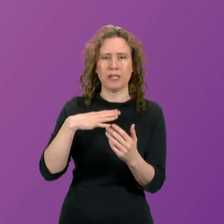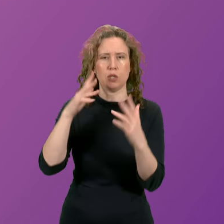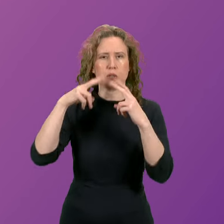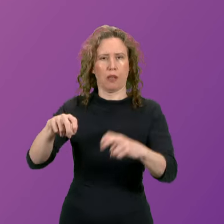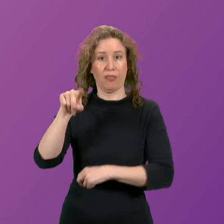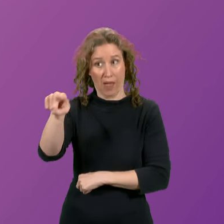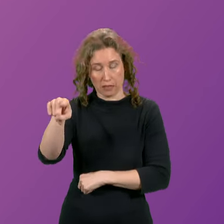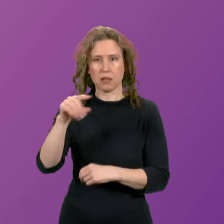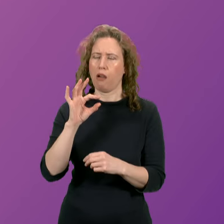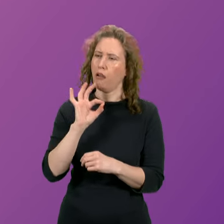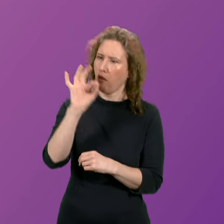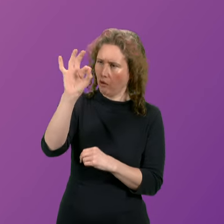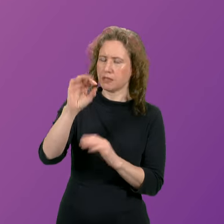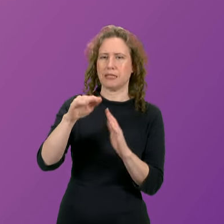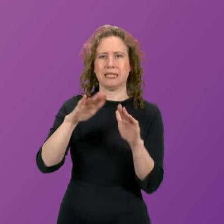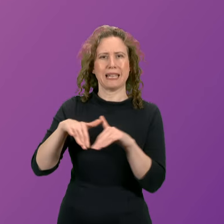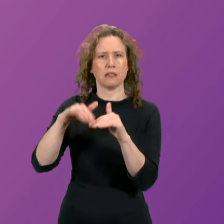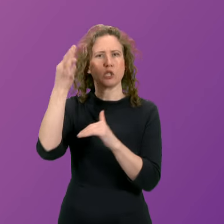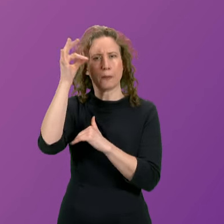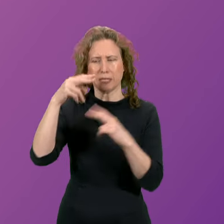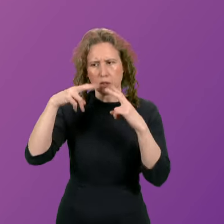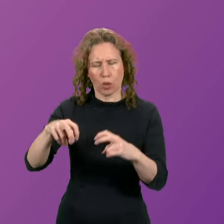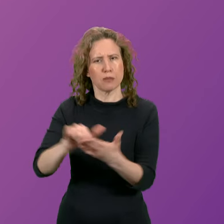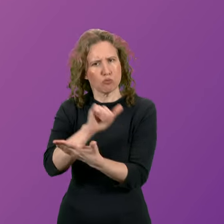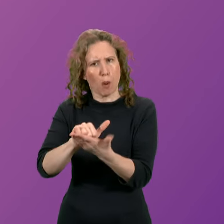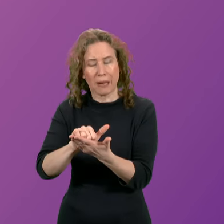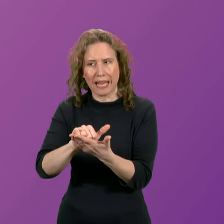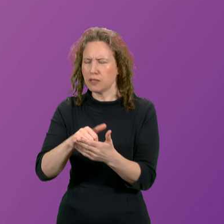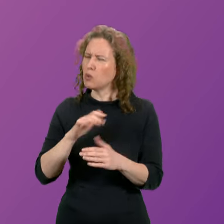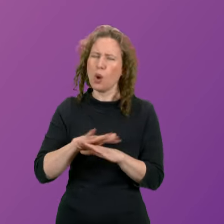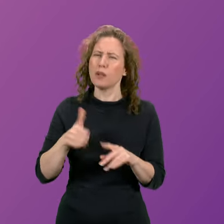Standards, Procedures and Public Appointments Committee to do. I will not support calls for